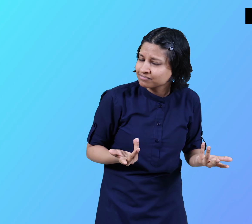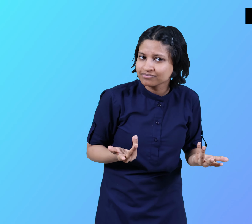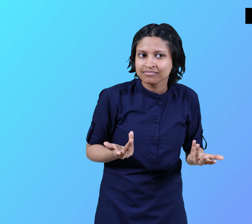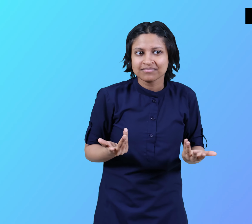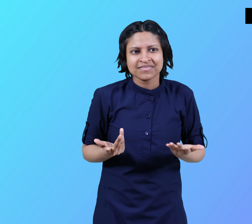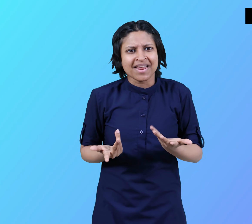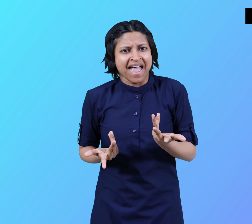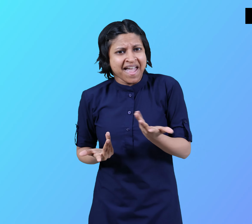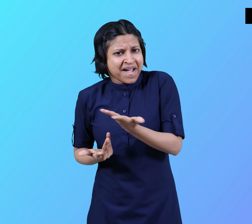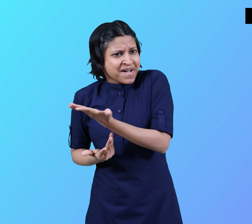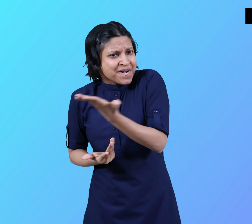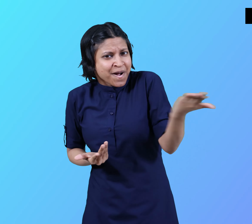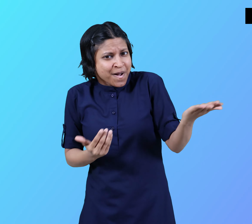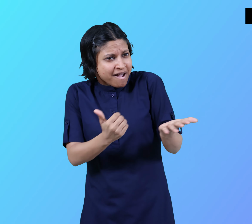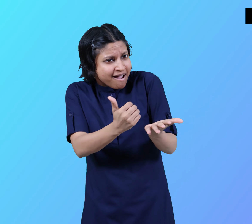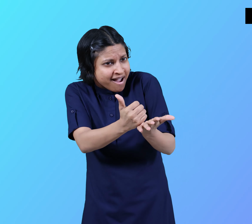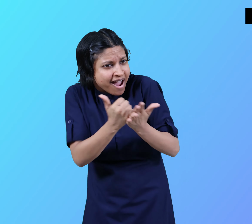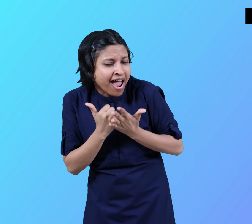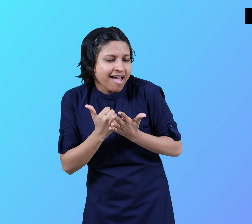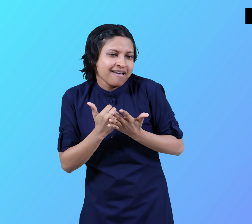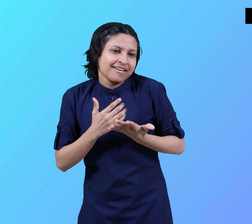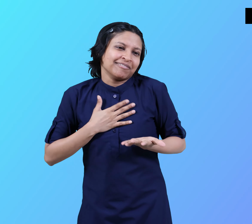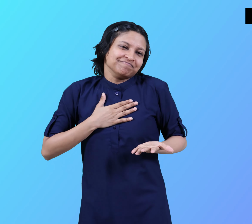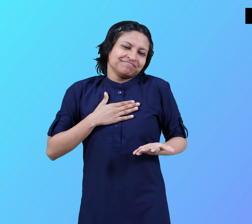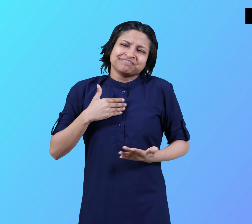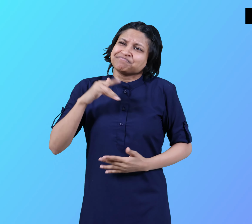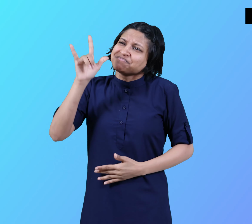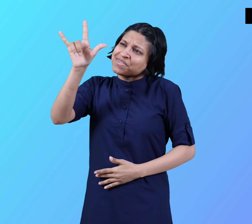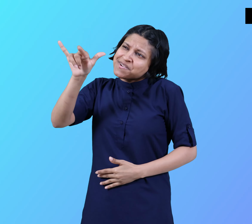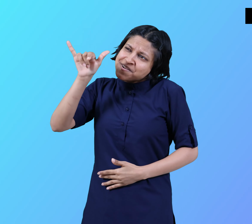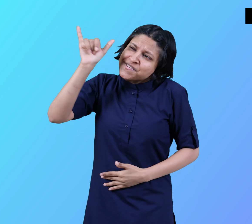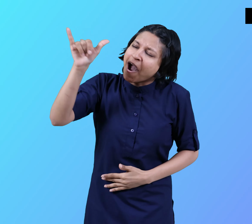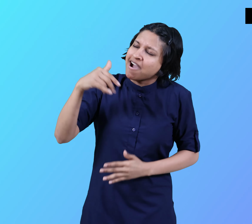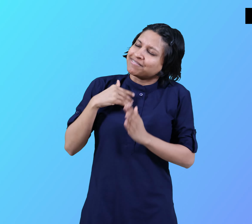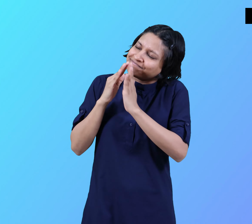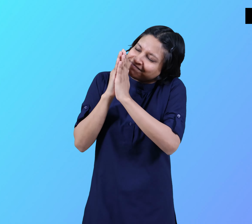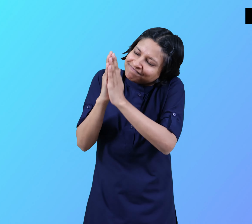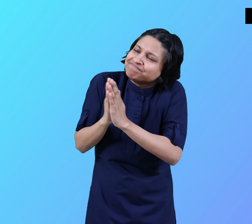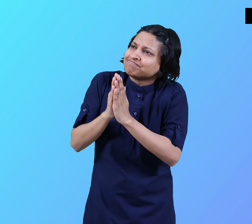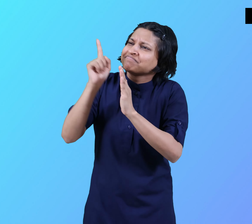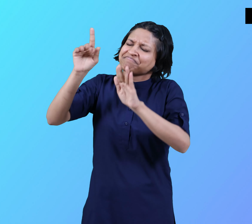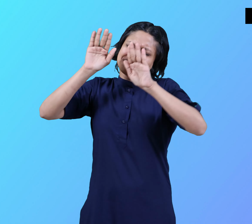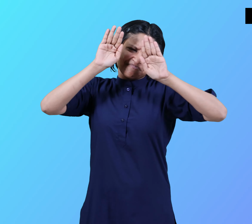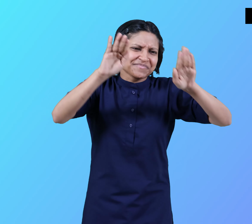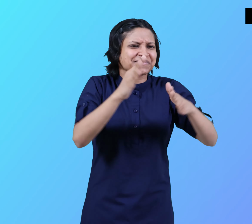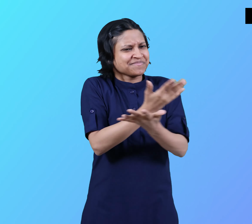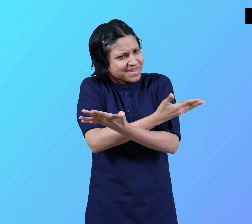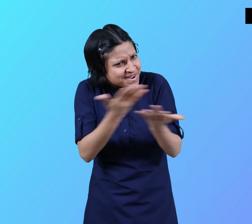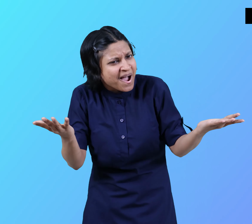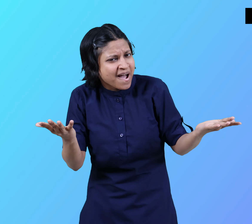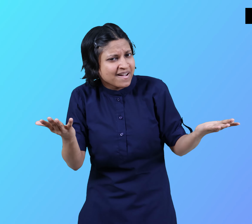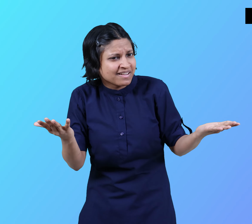Saul answered, “May the LORD bless you for helping me.